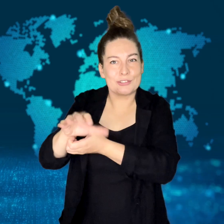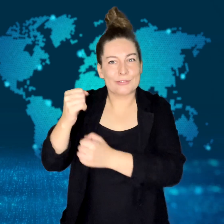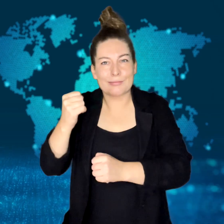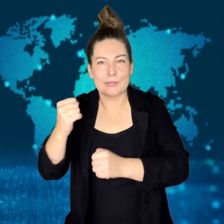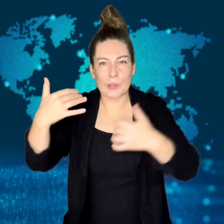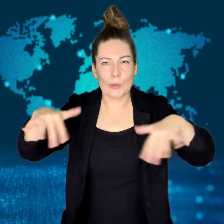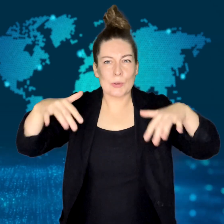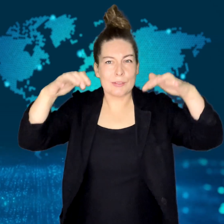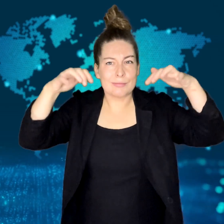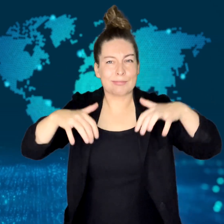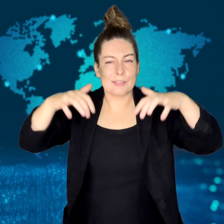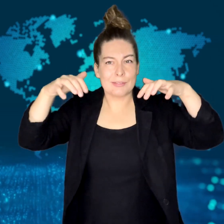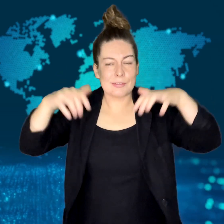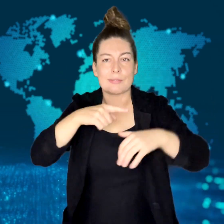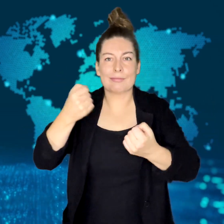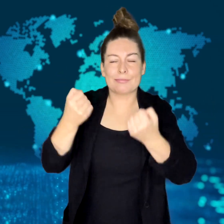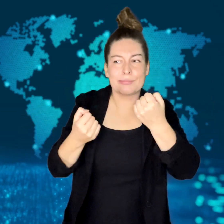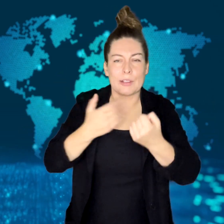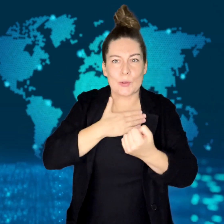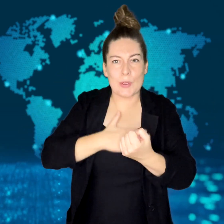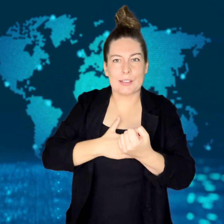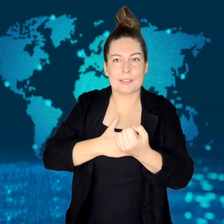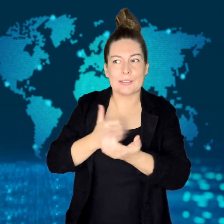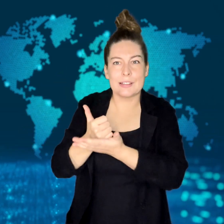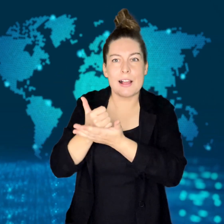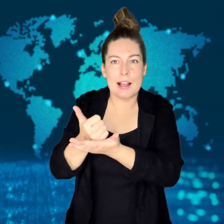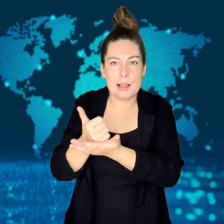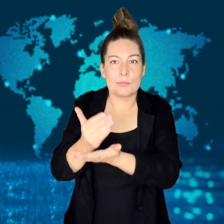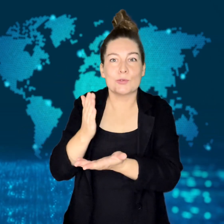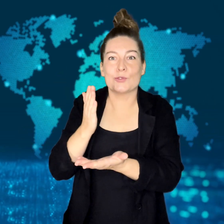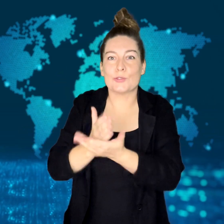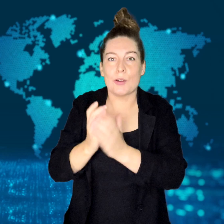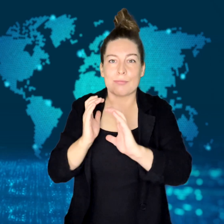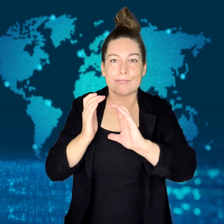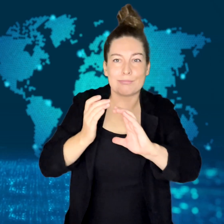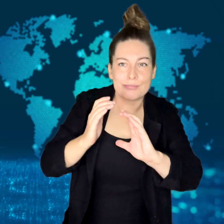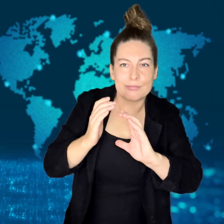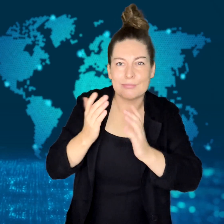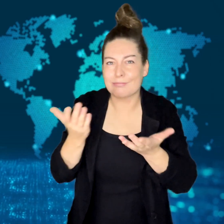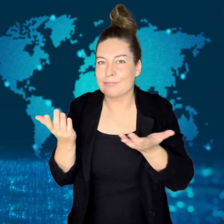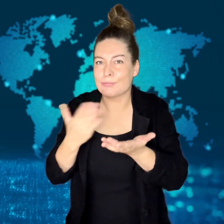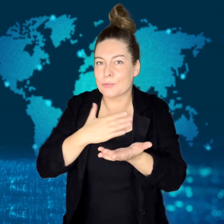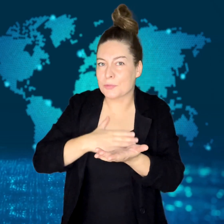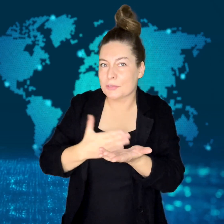a boy walking in heavy rain in the middle of the night.